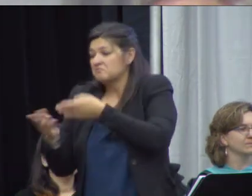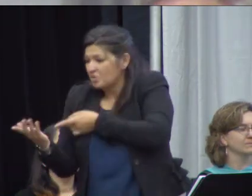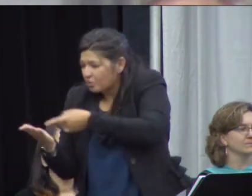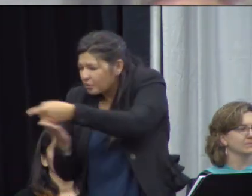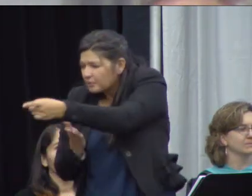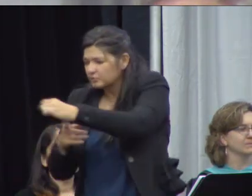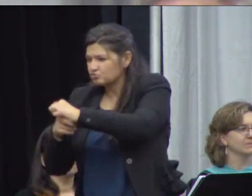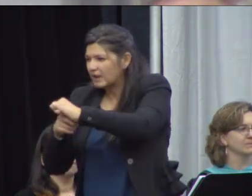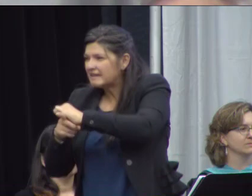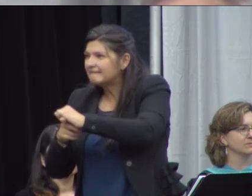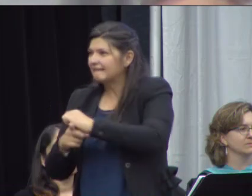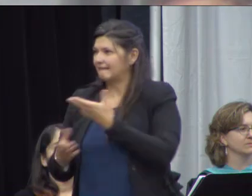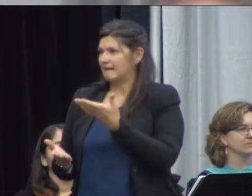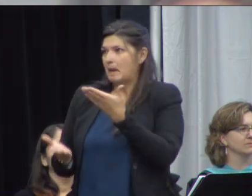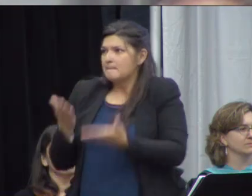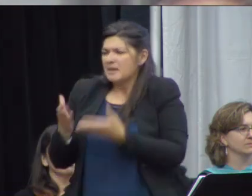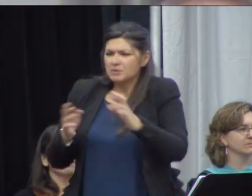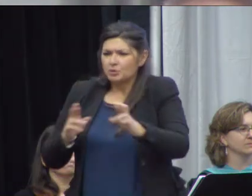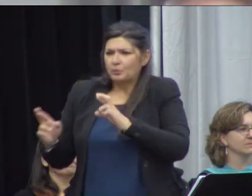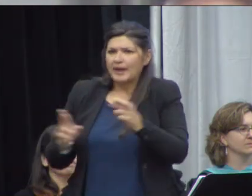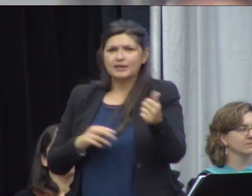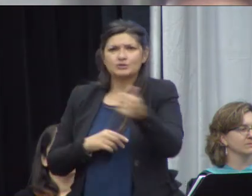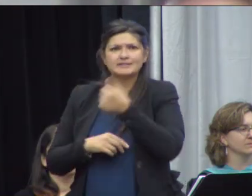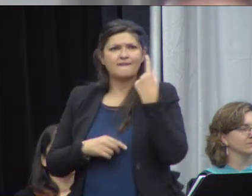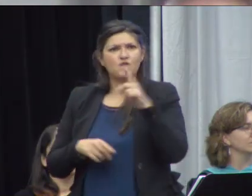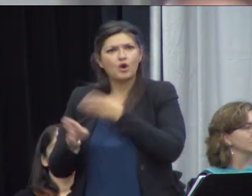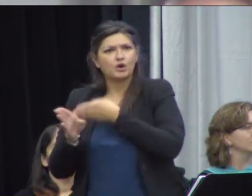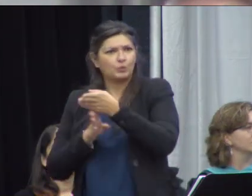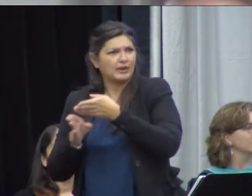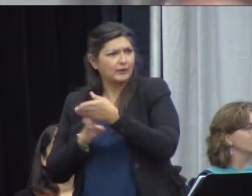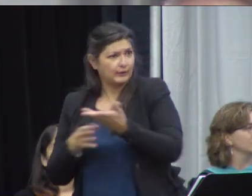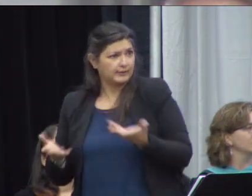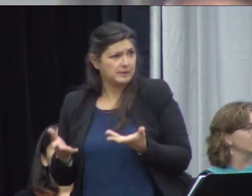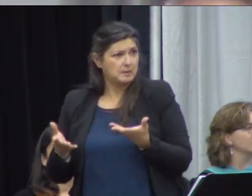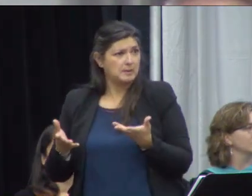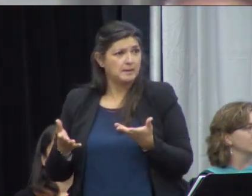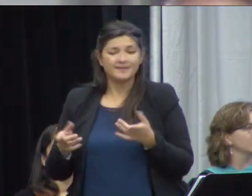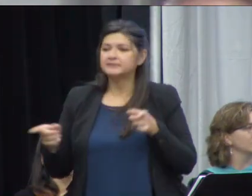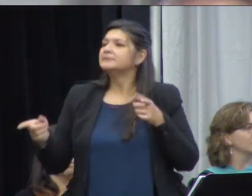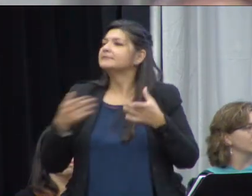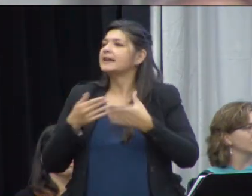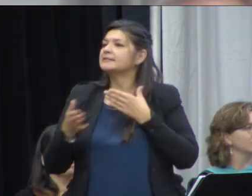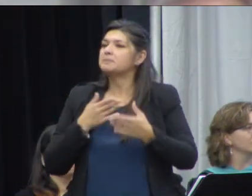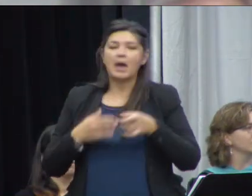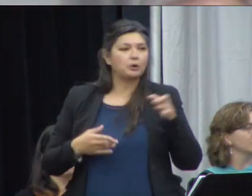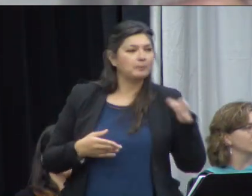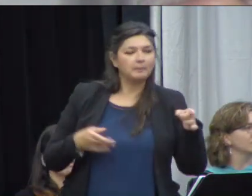of preparing for a career you want to pursue. But for all of you, as you take off the caps